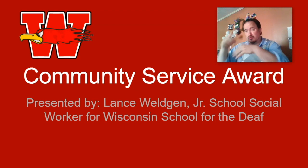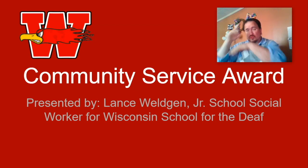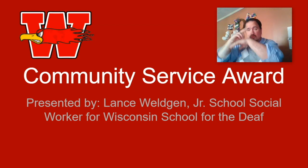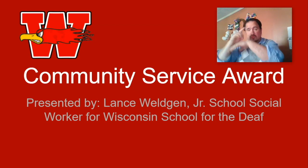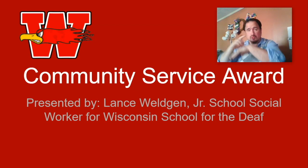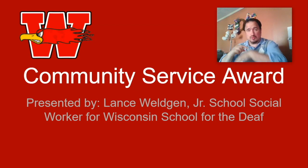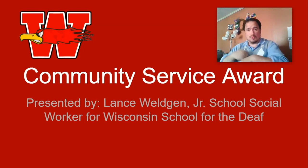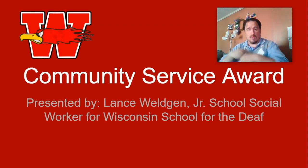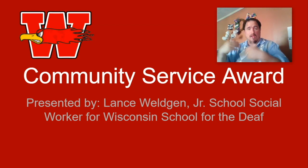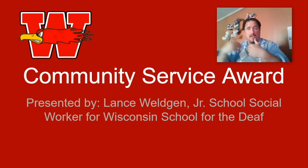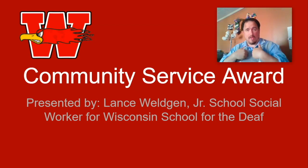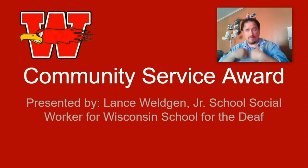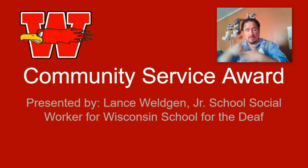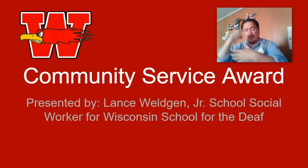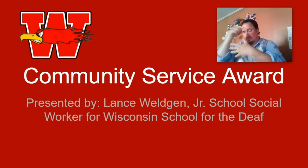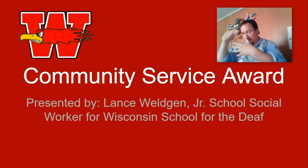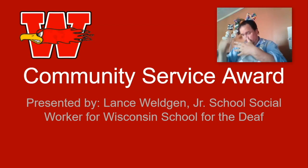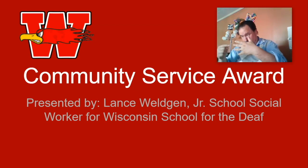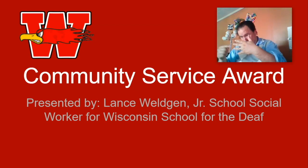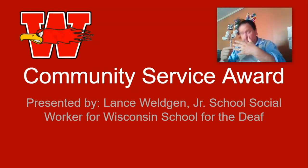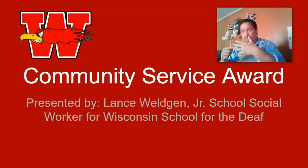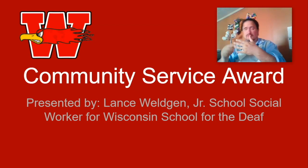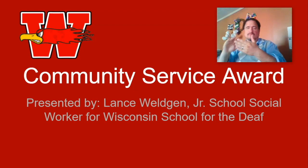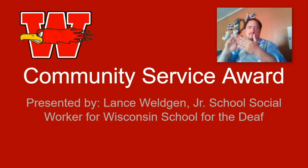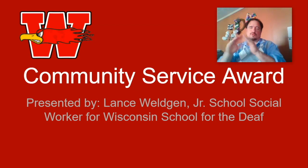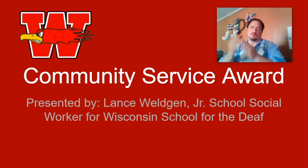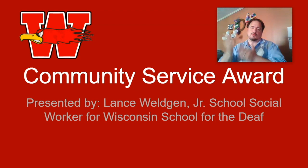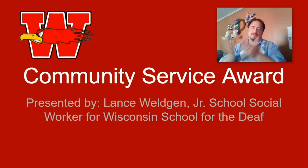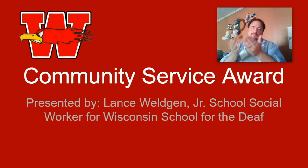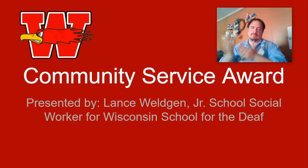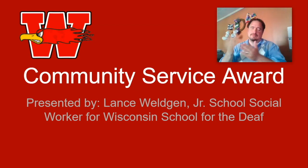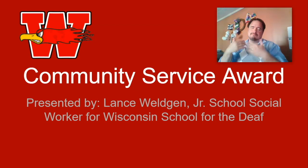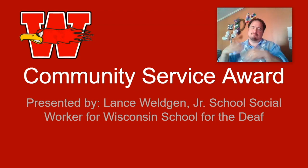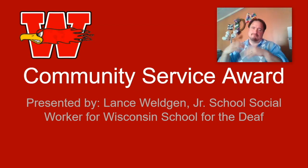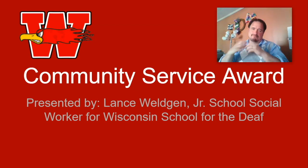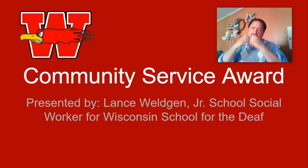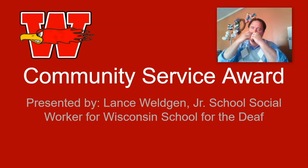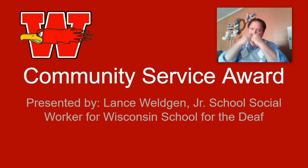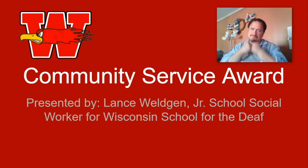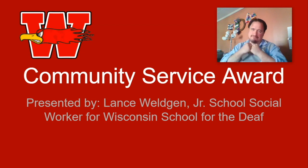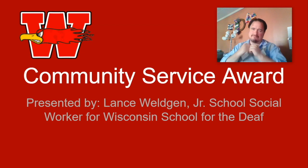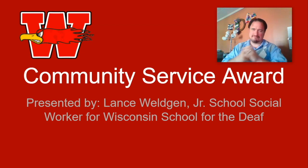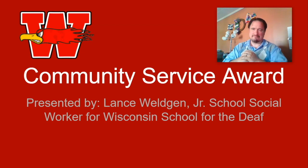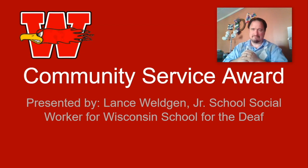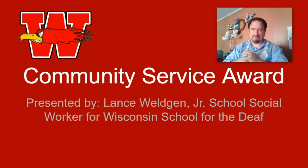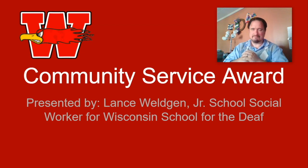Within my job responsibilities, is monitoring the community service hours. I love that part of my job!